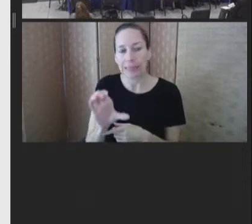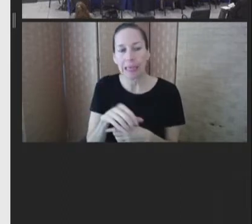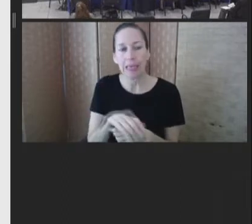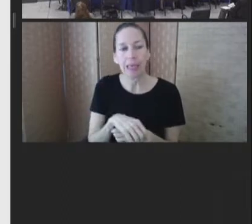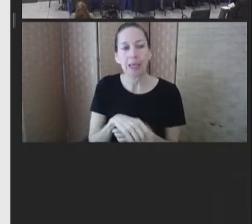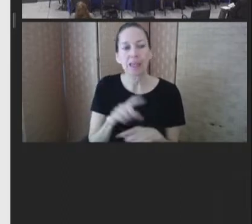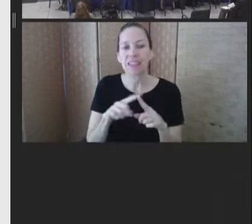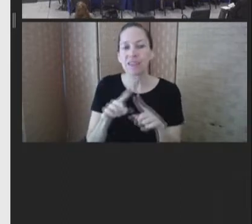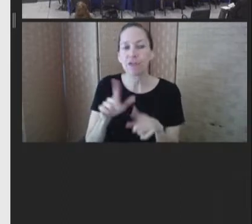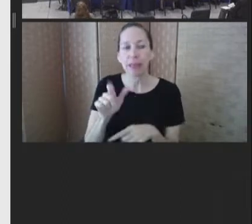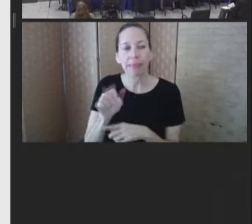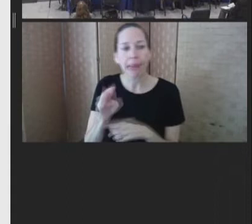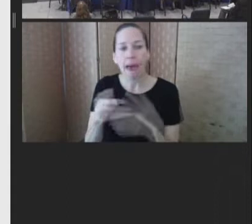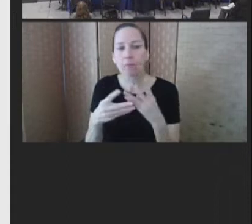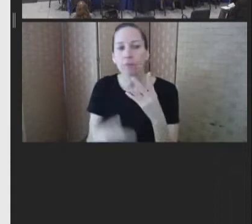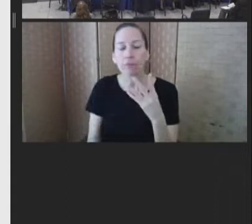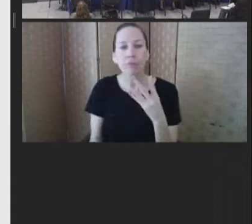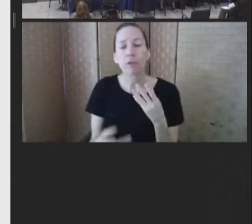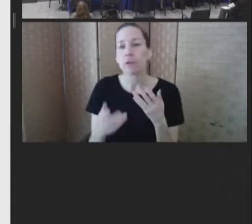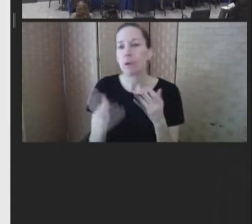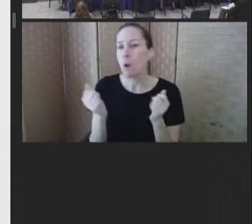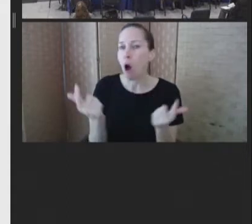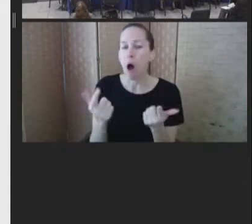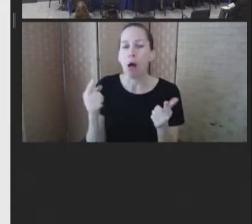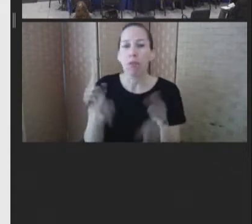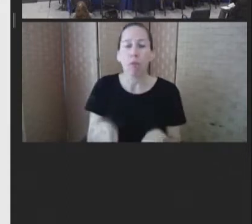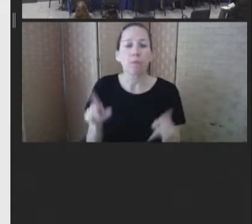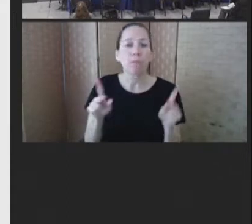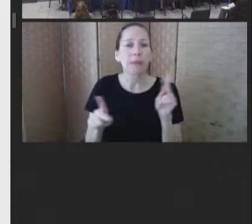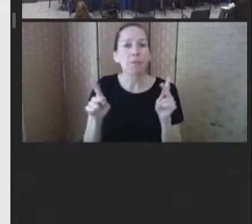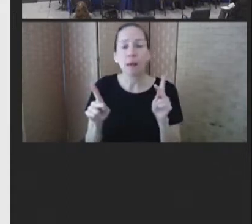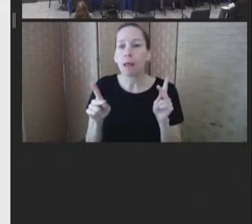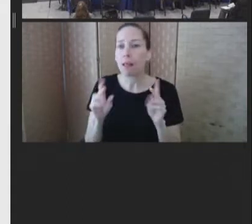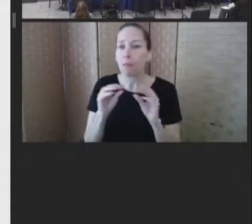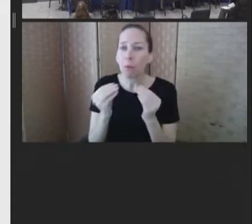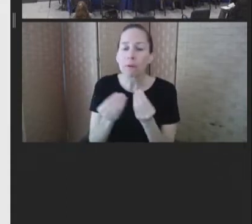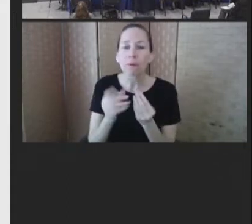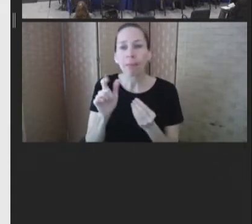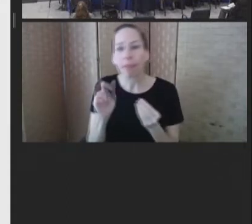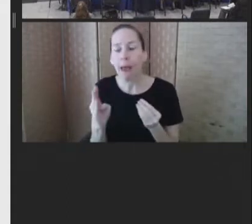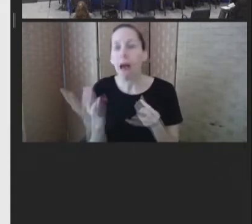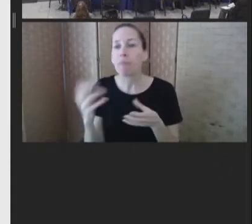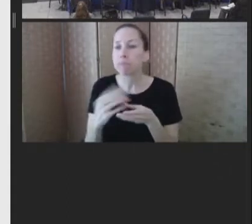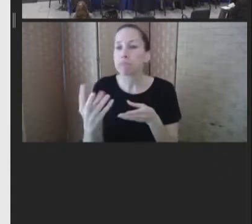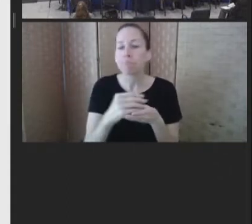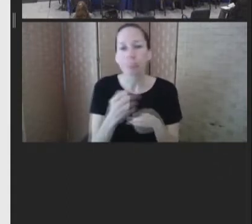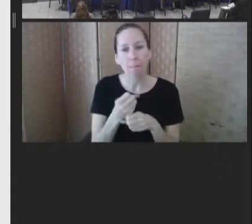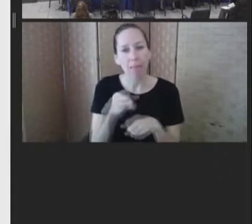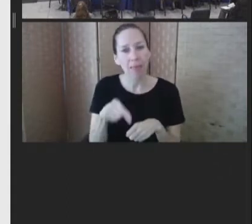our participant that made this possible. Next slide. Thank you so much for your attention.